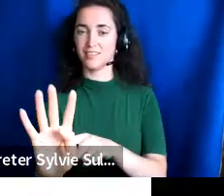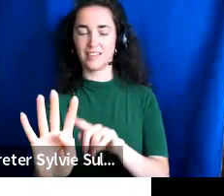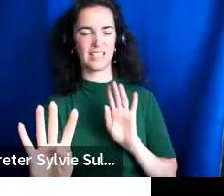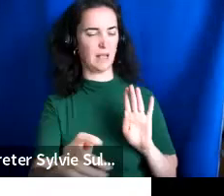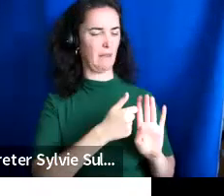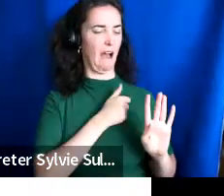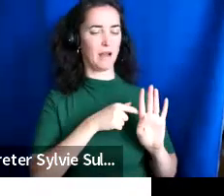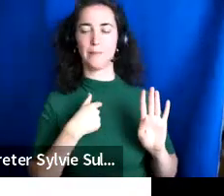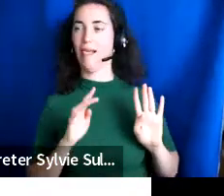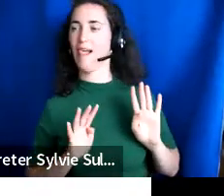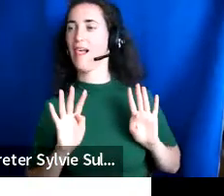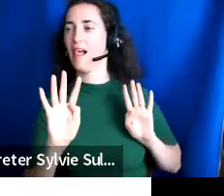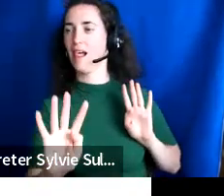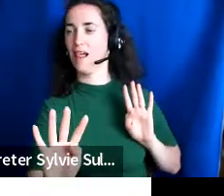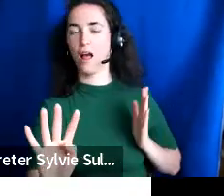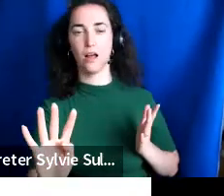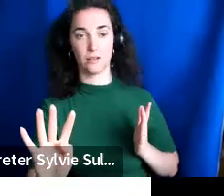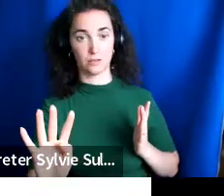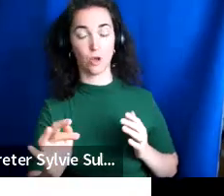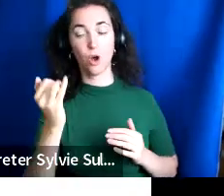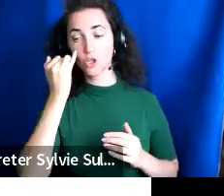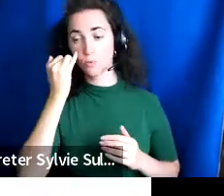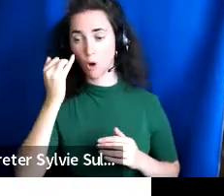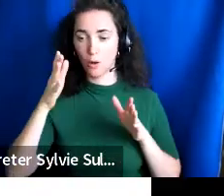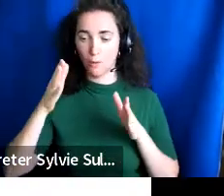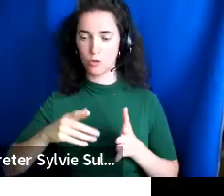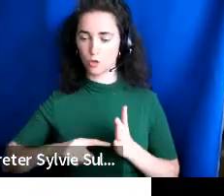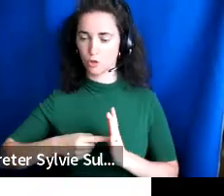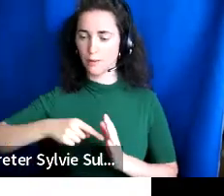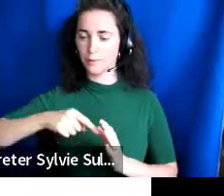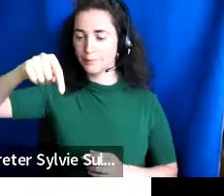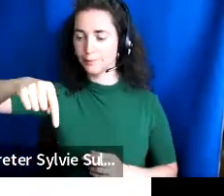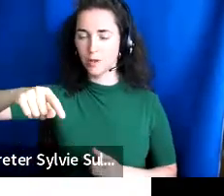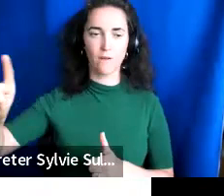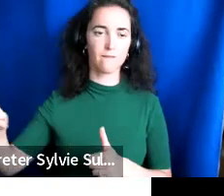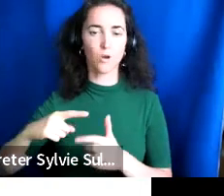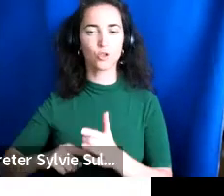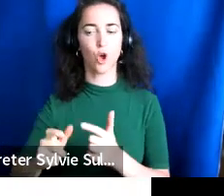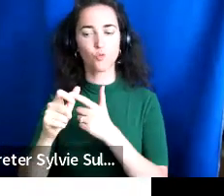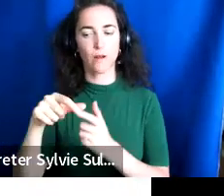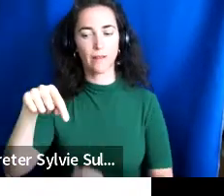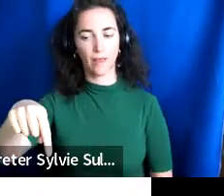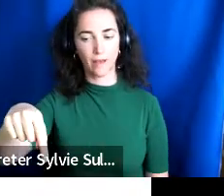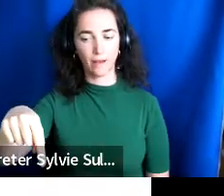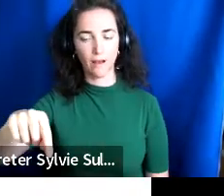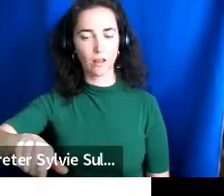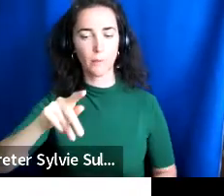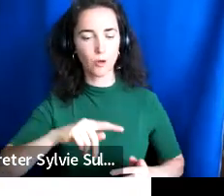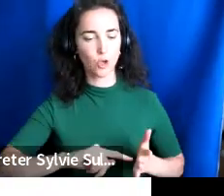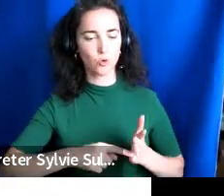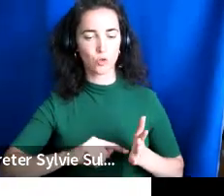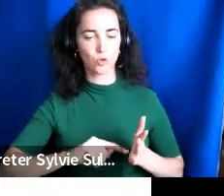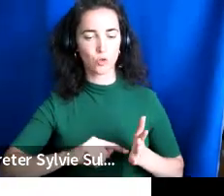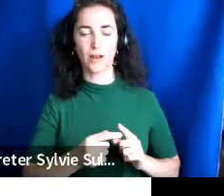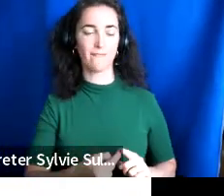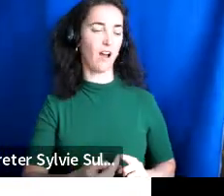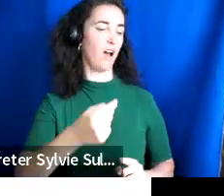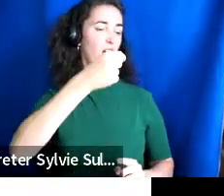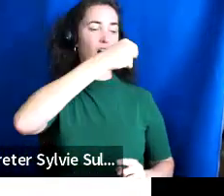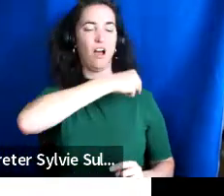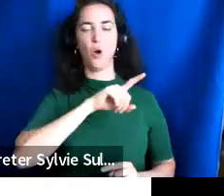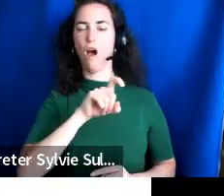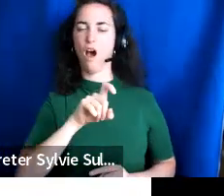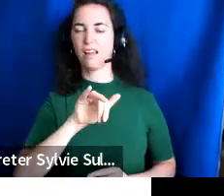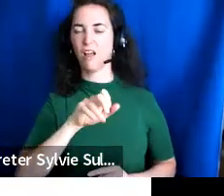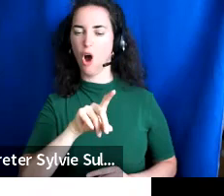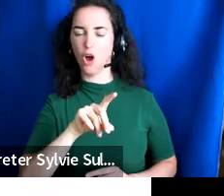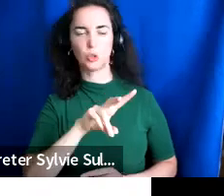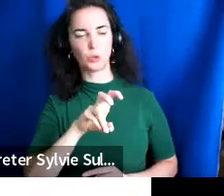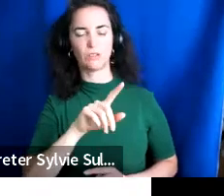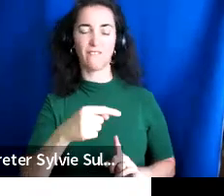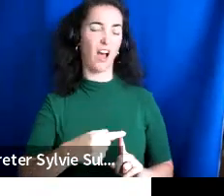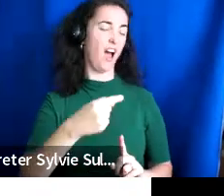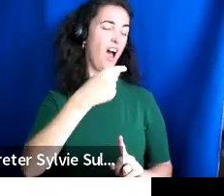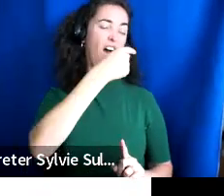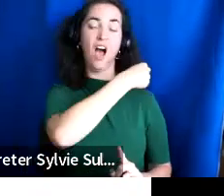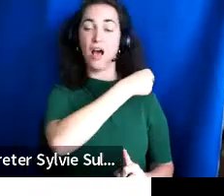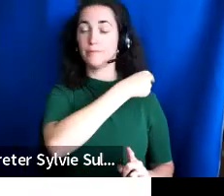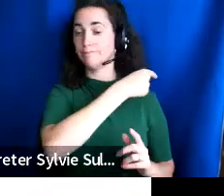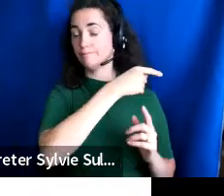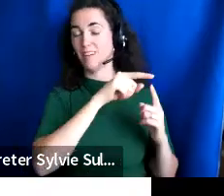So if someone is beginning from point x Then someone else could be beginning, Yeah, it's 400 yards.